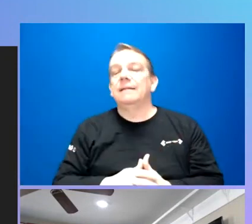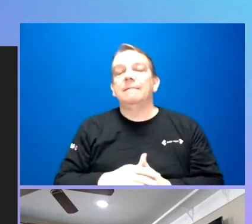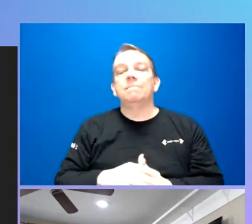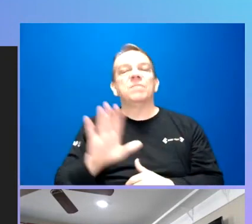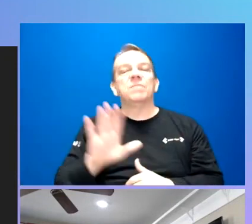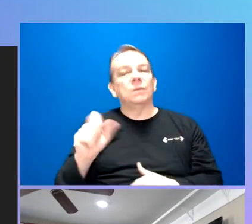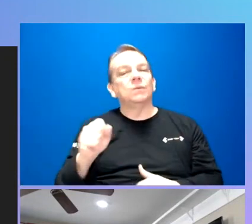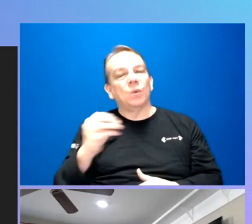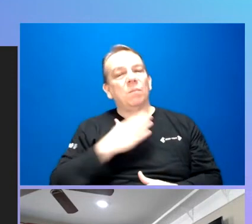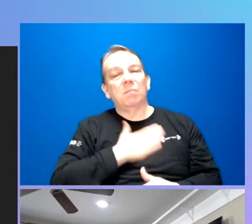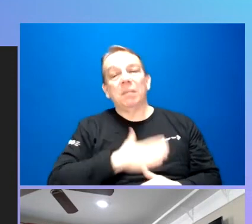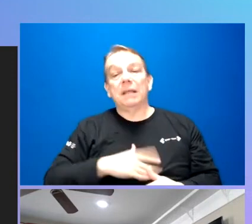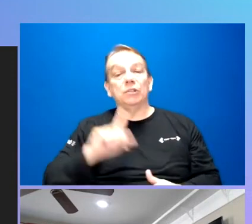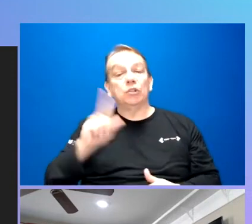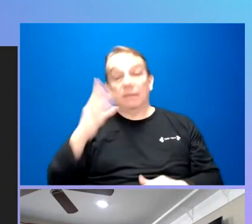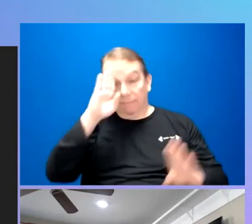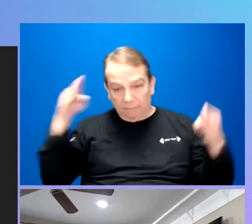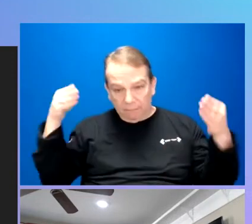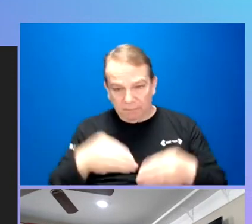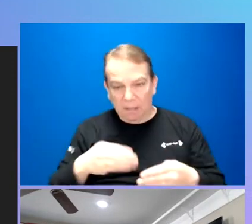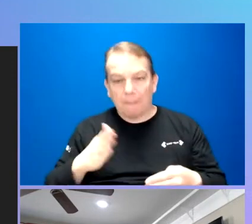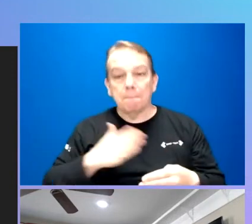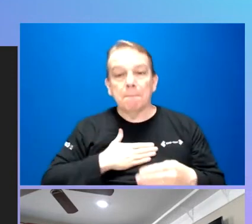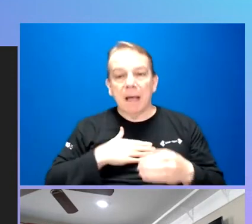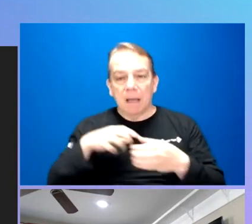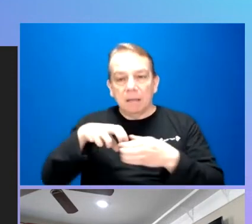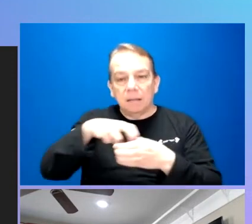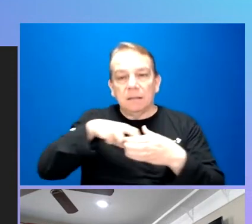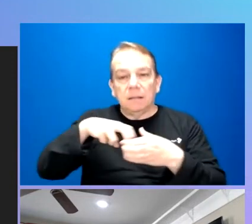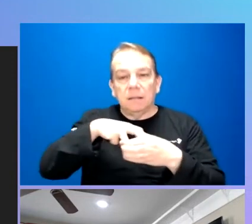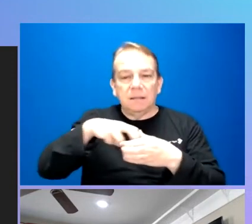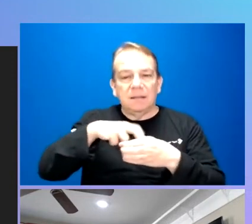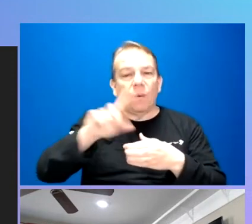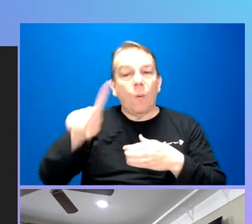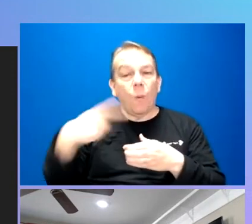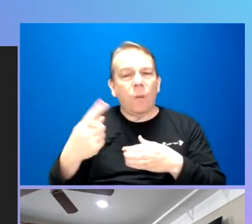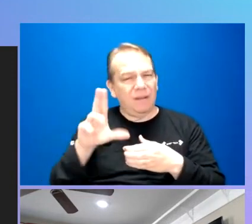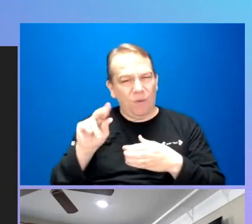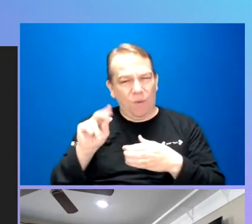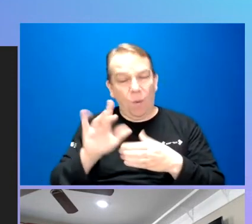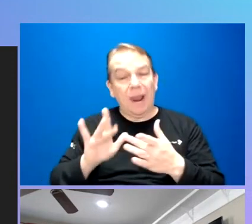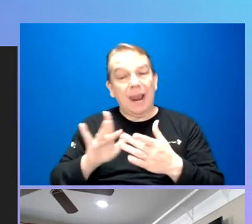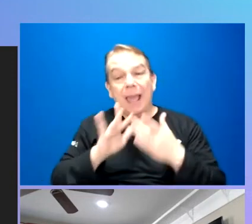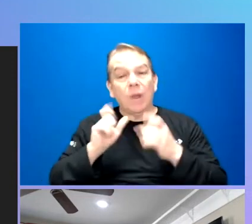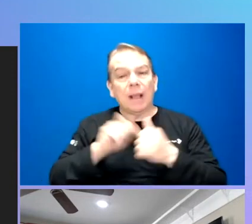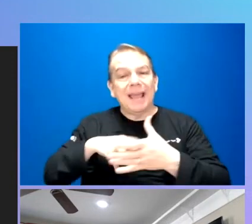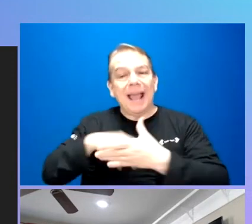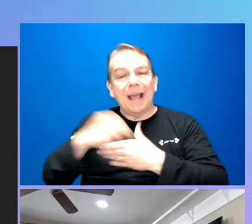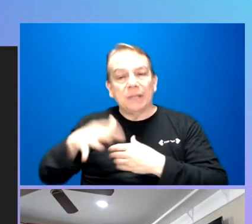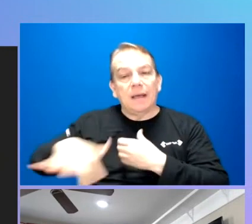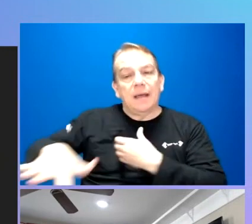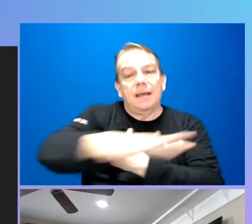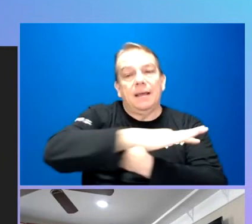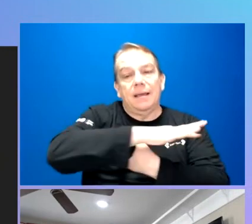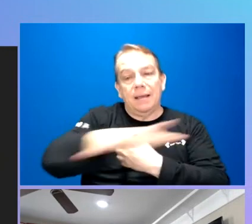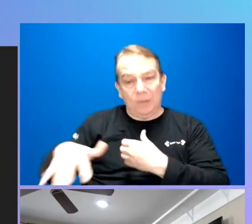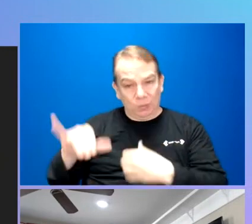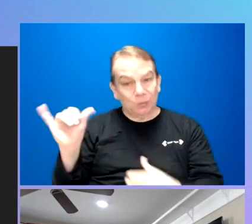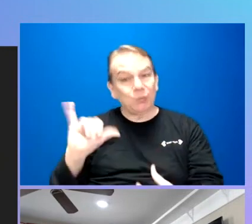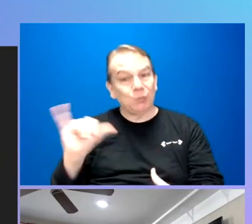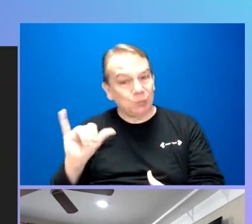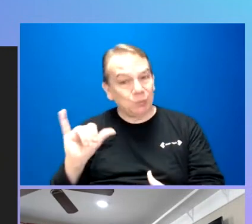internally. Um, your network can be external. To Um, I'm trying